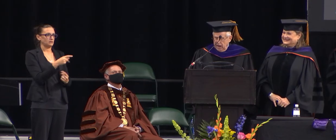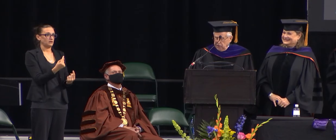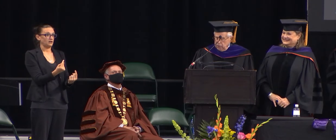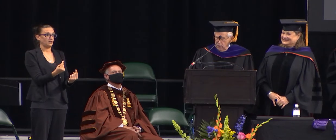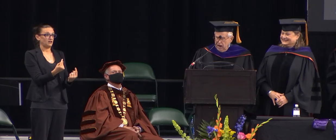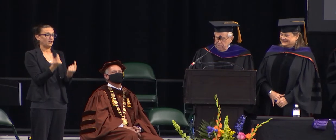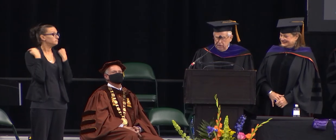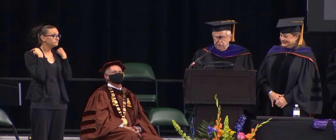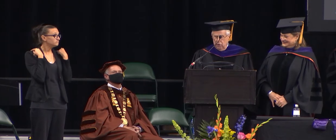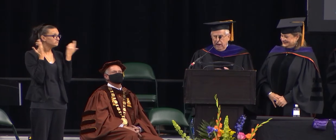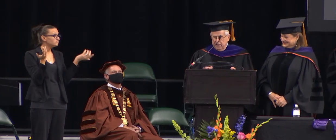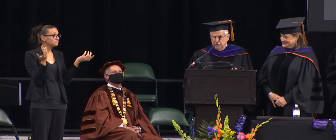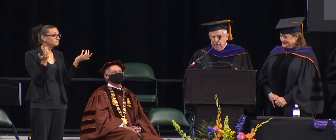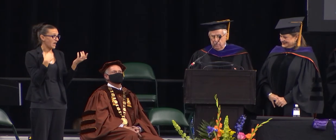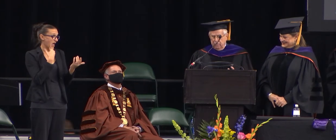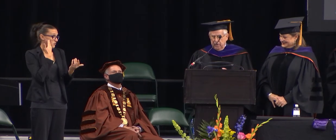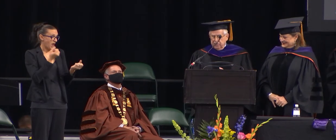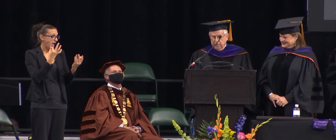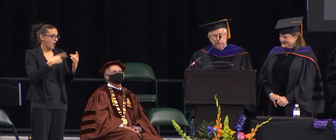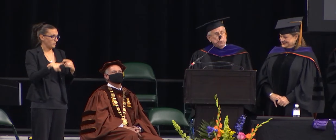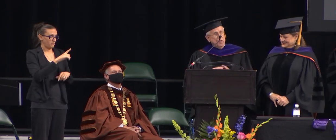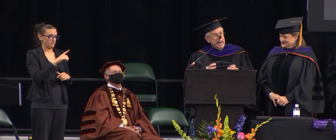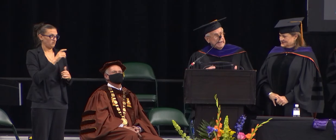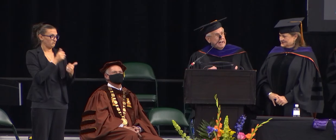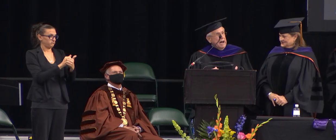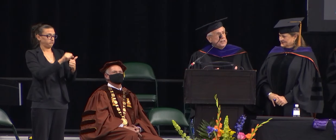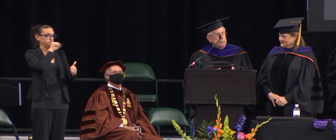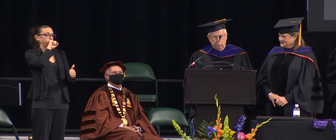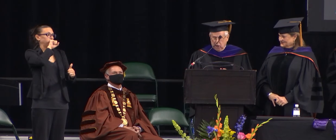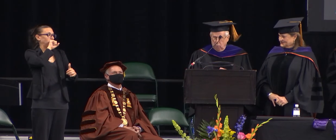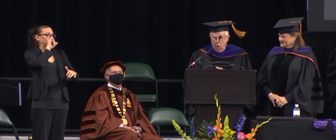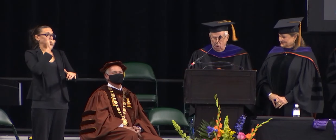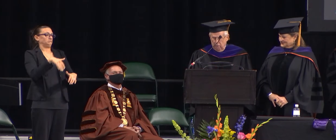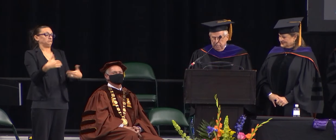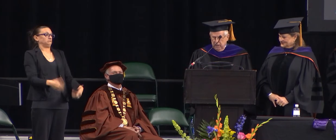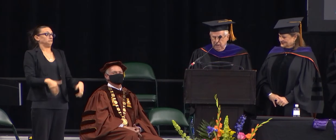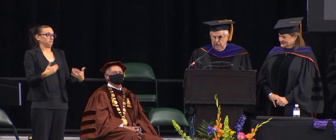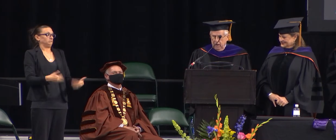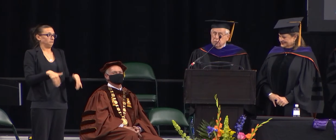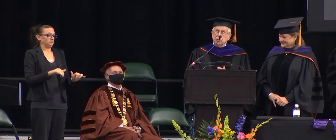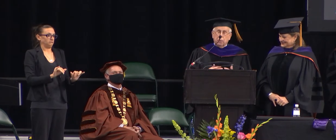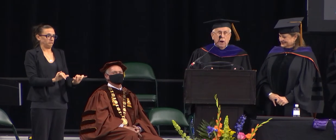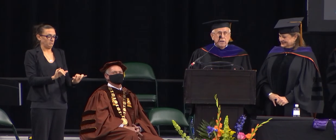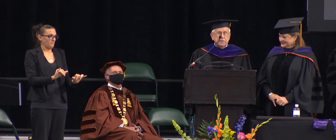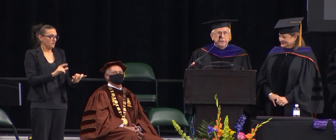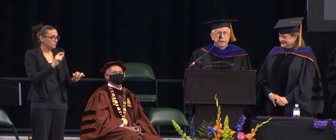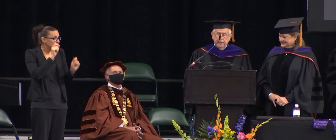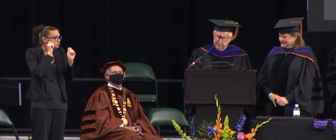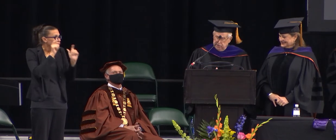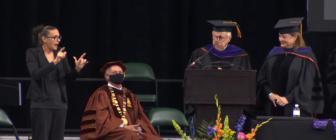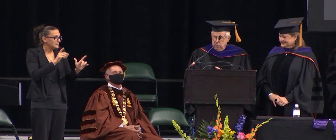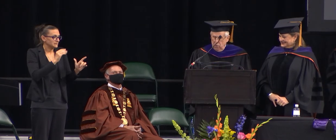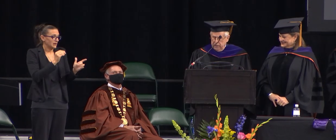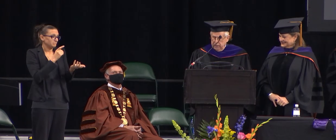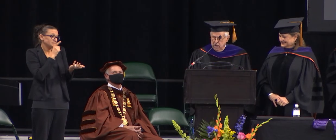I don't know how many of you had to come face to face with that kind of brick wall. It was surprising and disappointing,